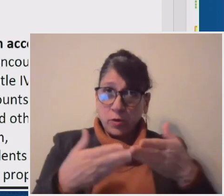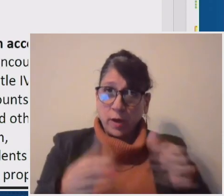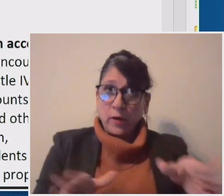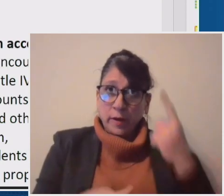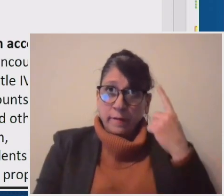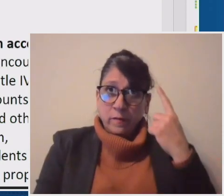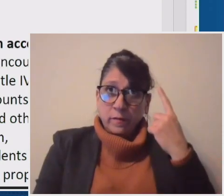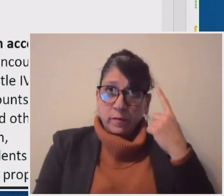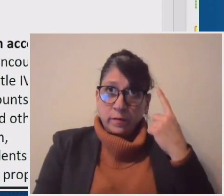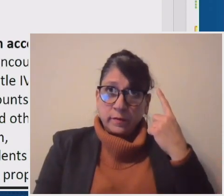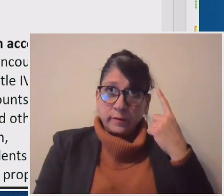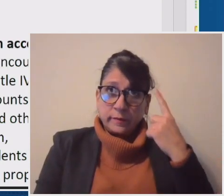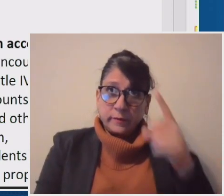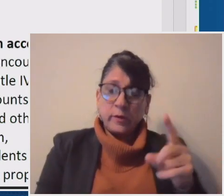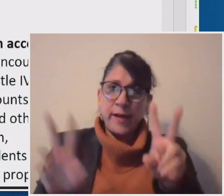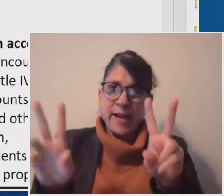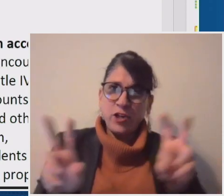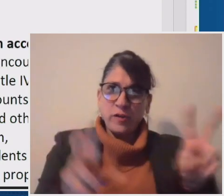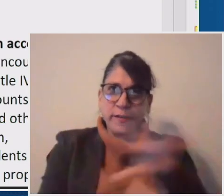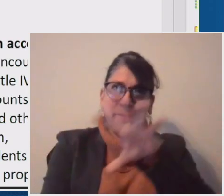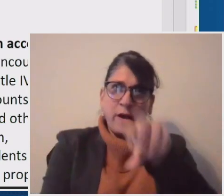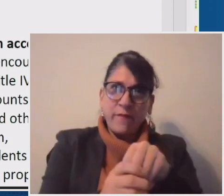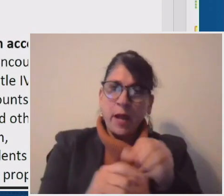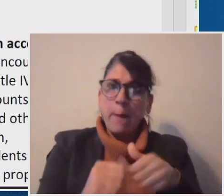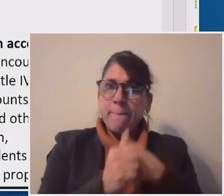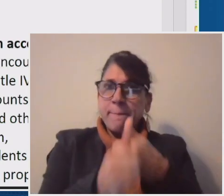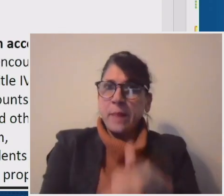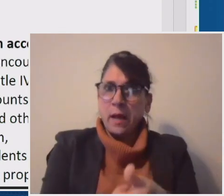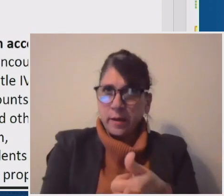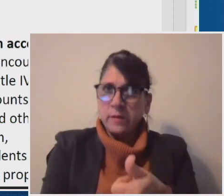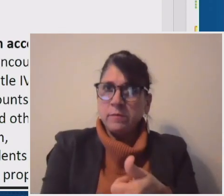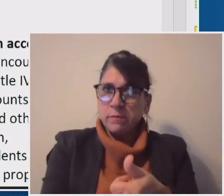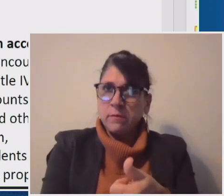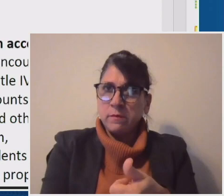involving compliance is switched from